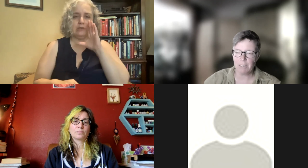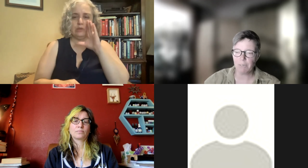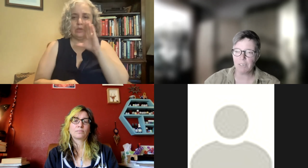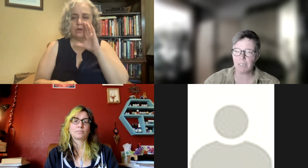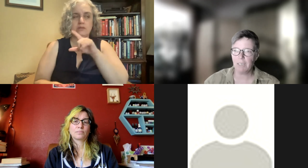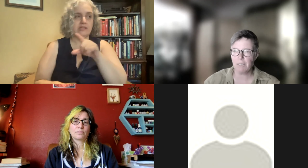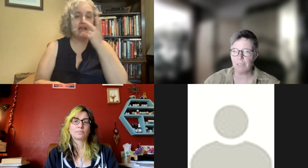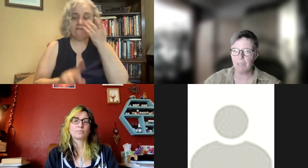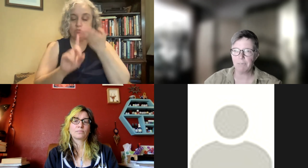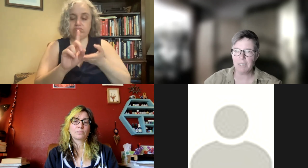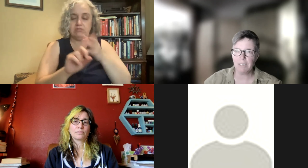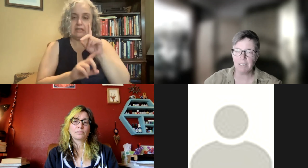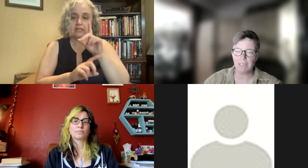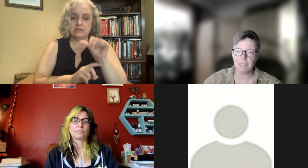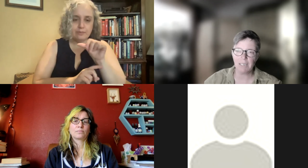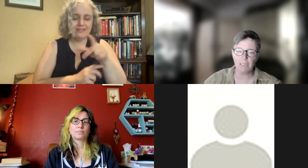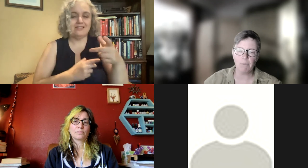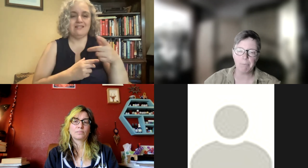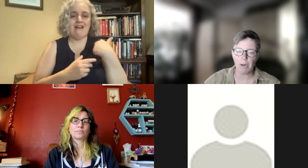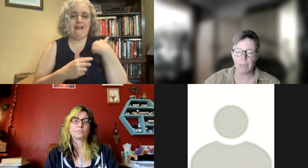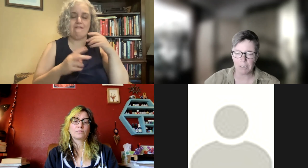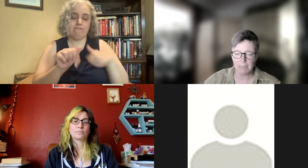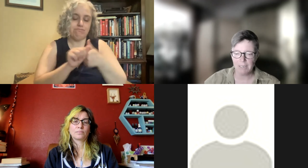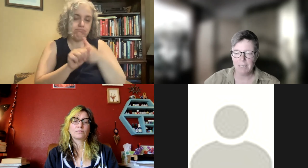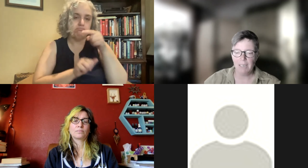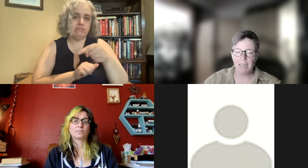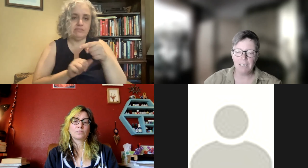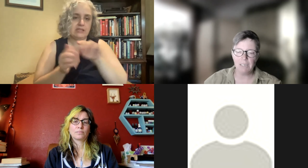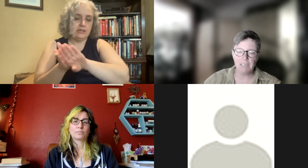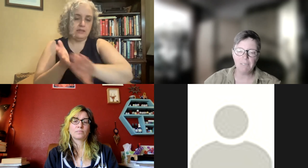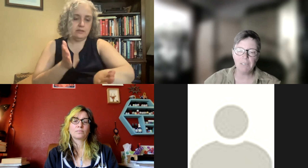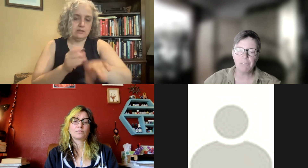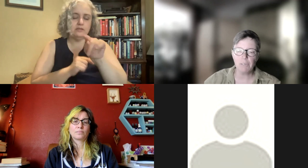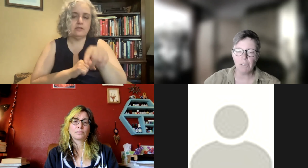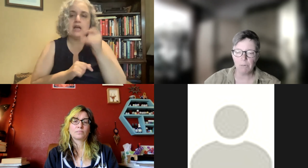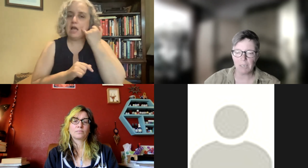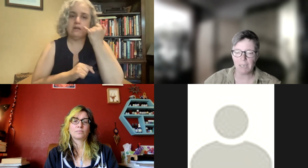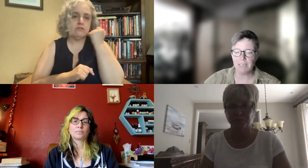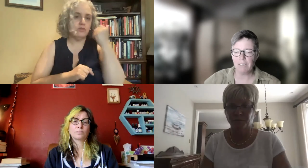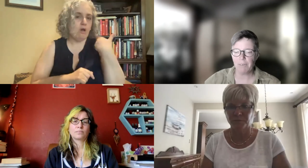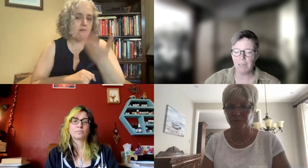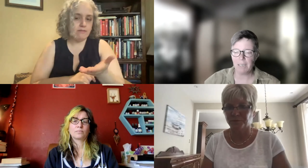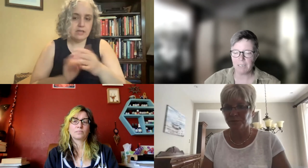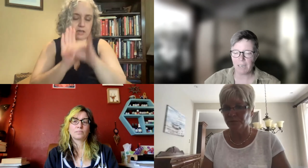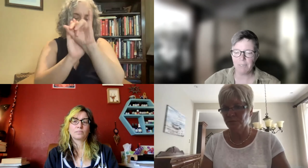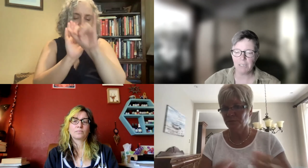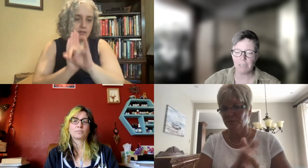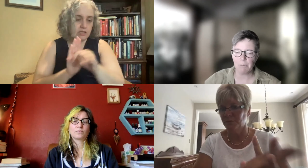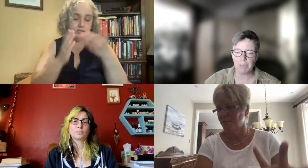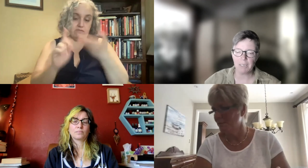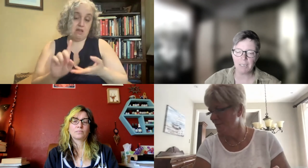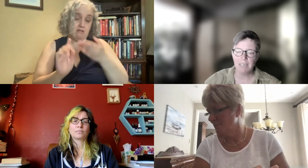there's this cluster of things that set you apart. Even if you don't identify as having a disability,